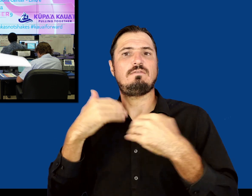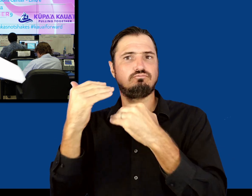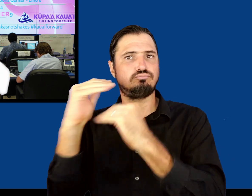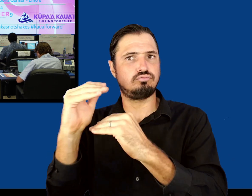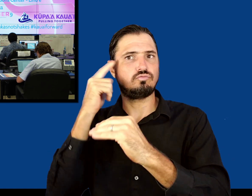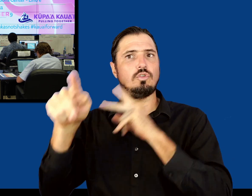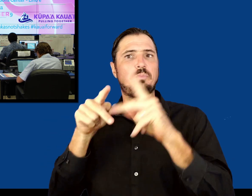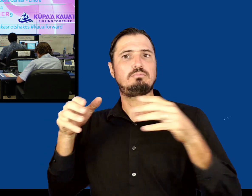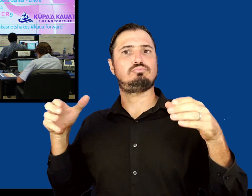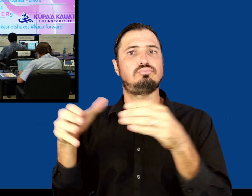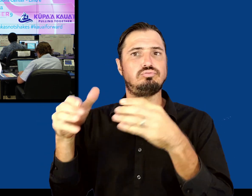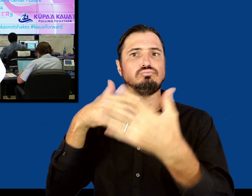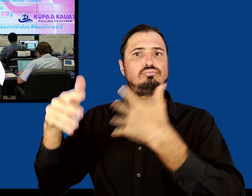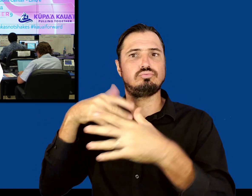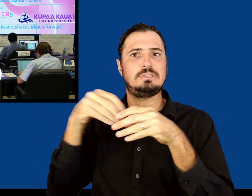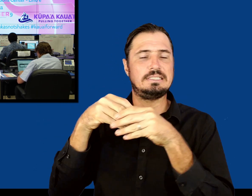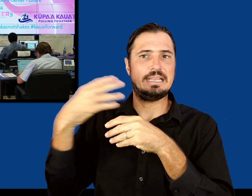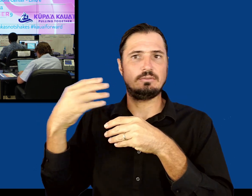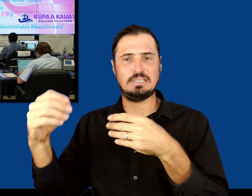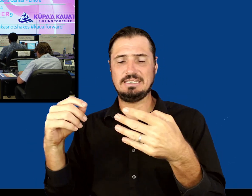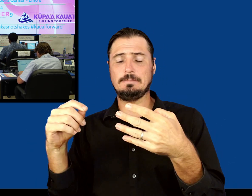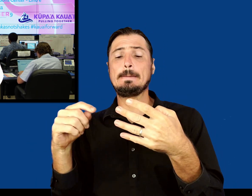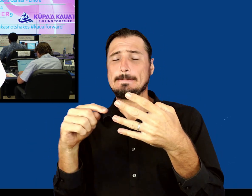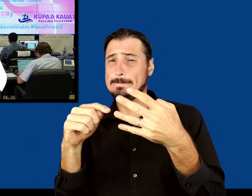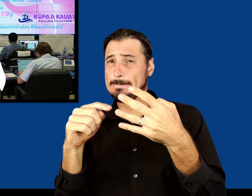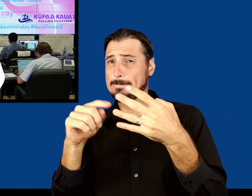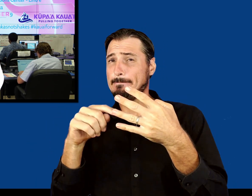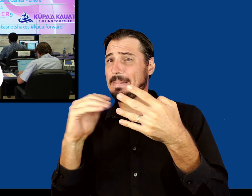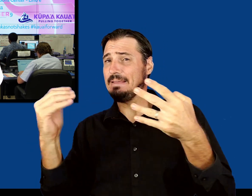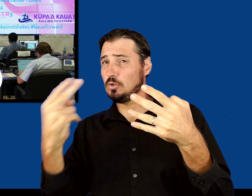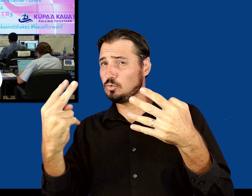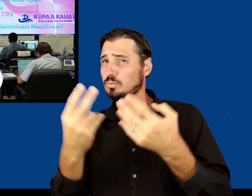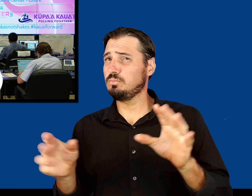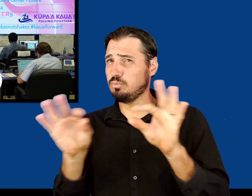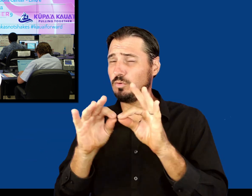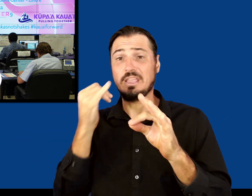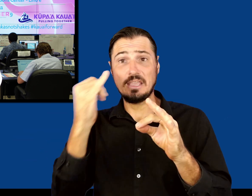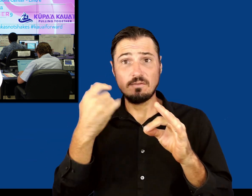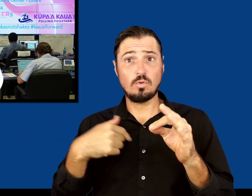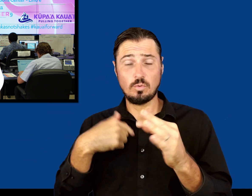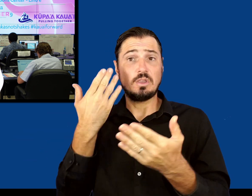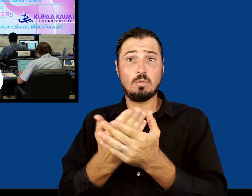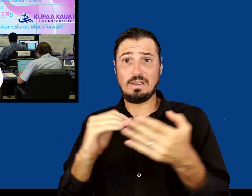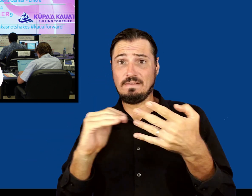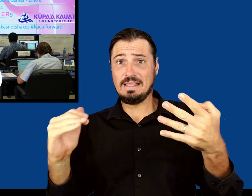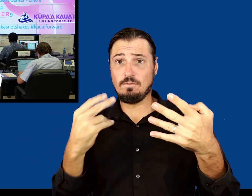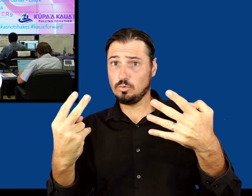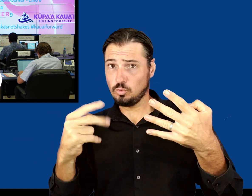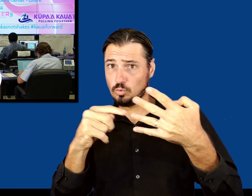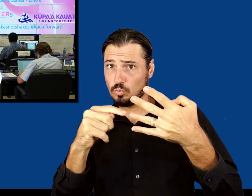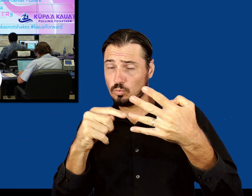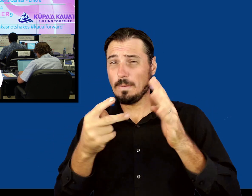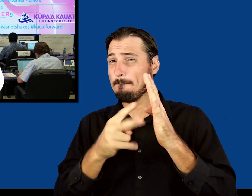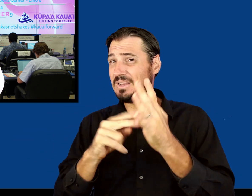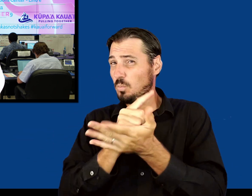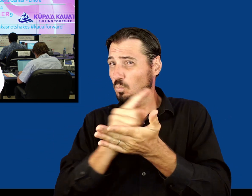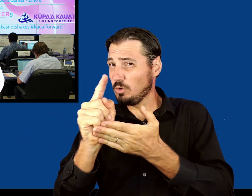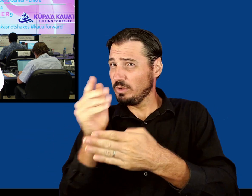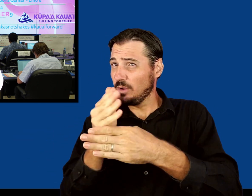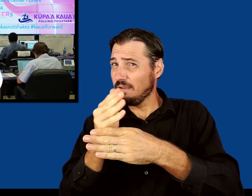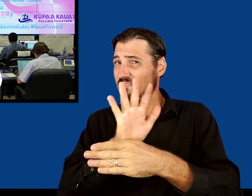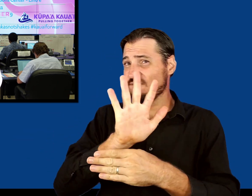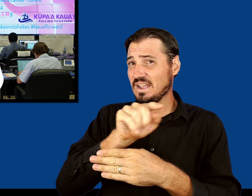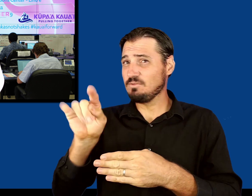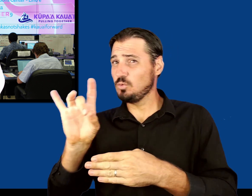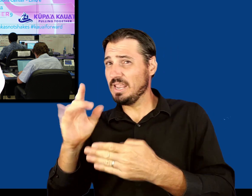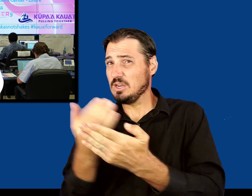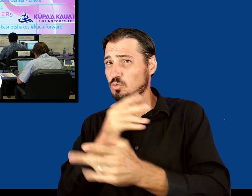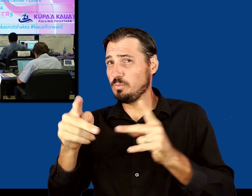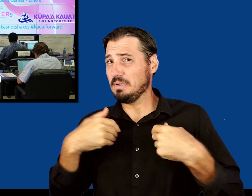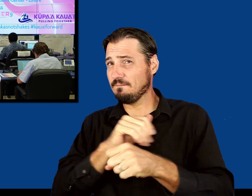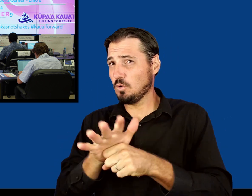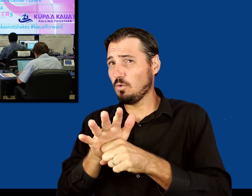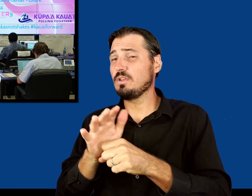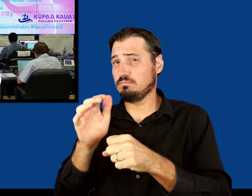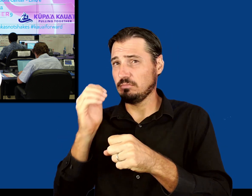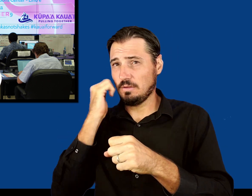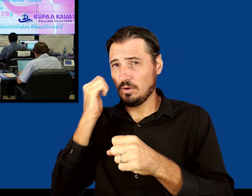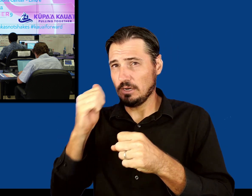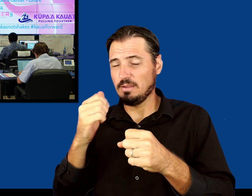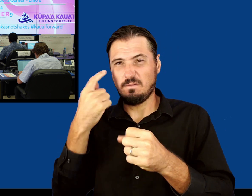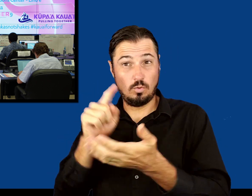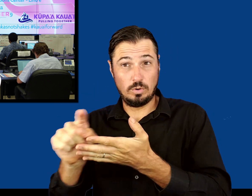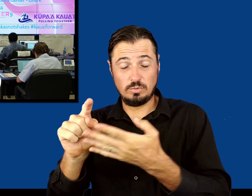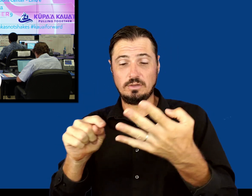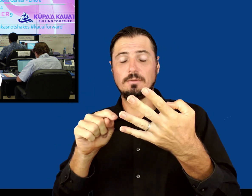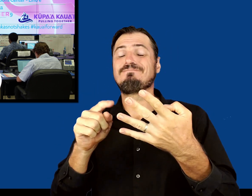Tier 2 is an important tier. Per our proposal, should Kaua‘i move to Tier 2, which assumes a one-week average of five to eight daily cases, it will trigger Kaua‘i to automatically opt out of the state’s